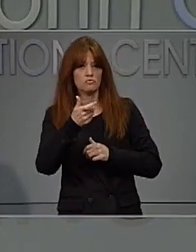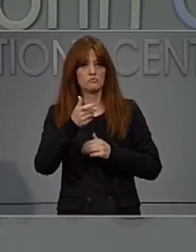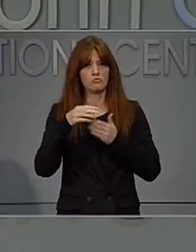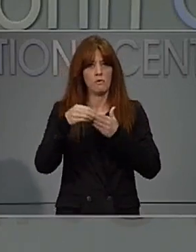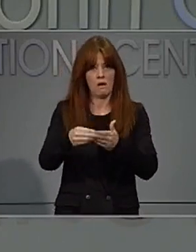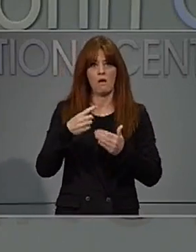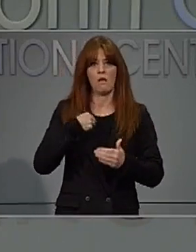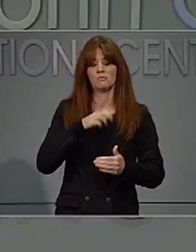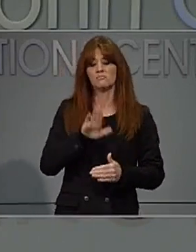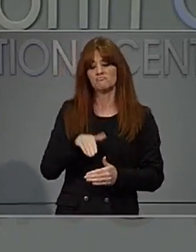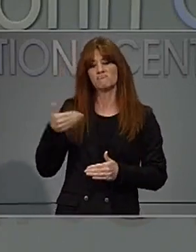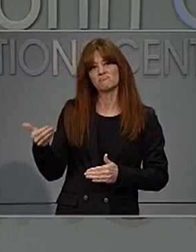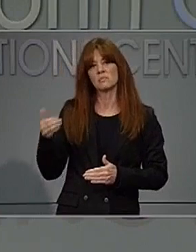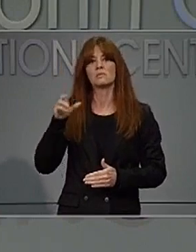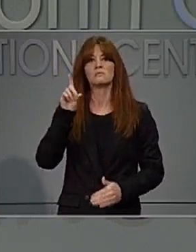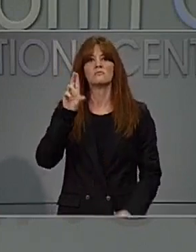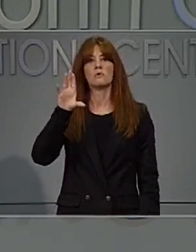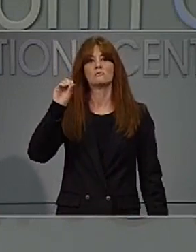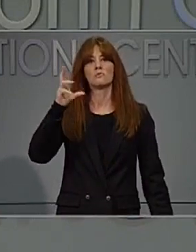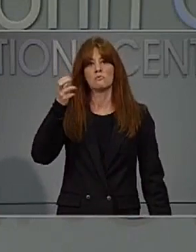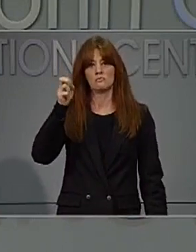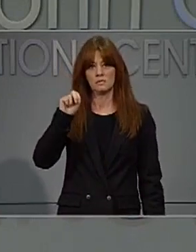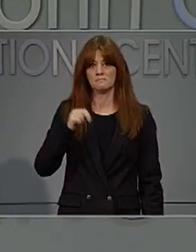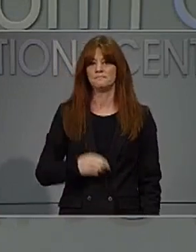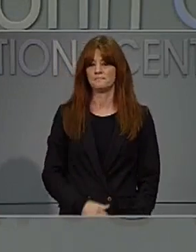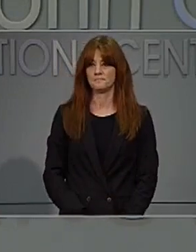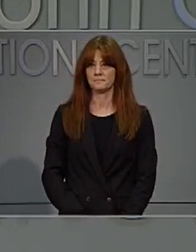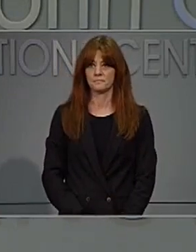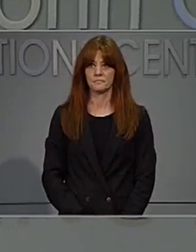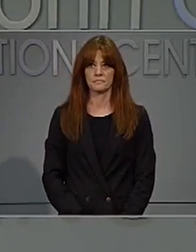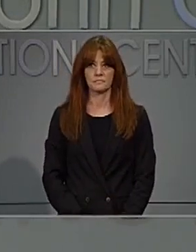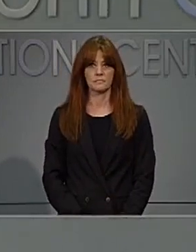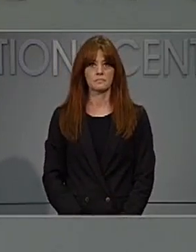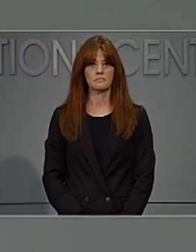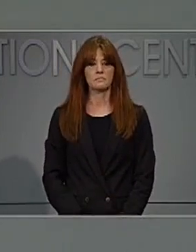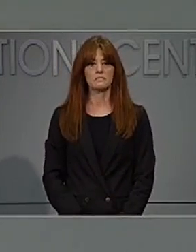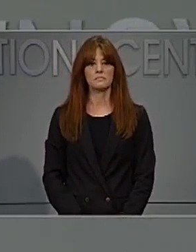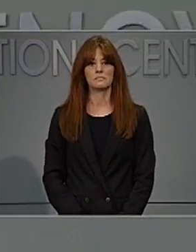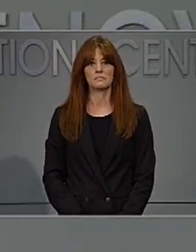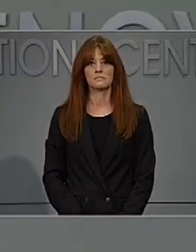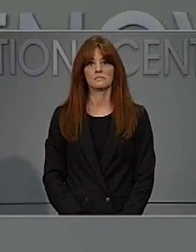ABOUT TESTING, TRACING AND TRENDS AND THE INDICATORS WE ARE WATCHING TO HELP GUIDE OUR DECISION.